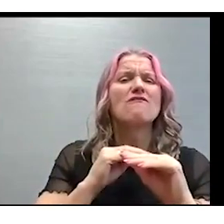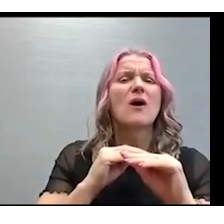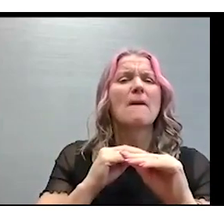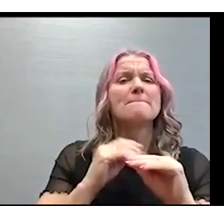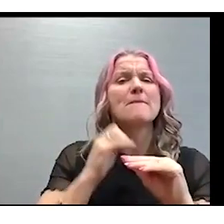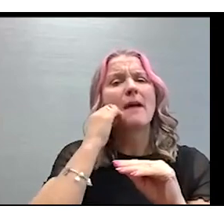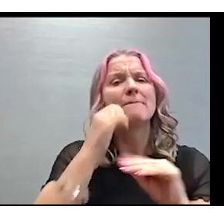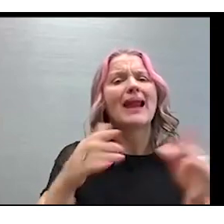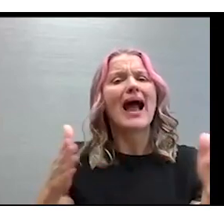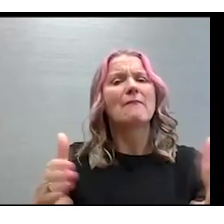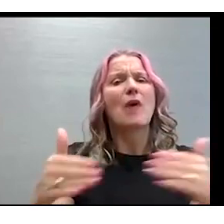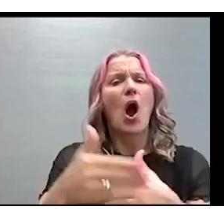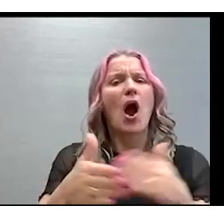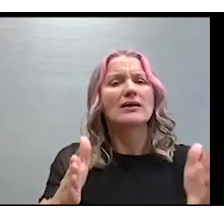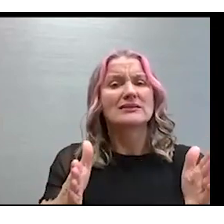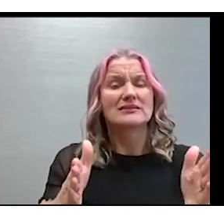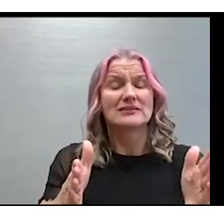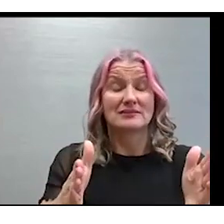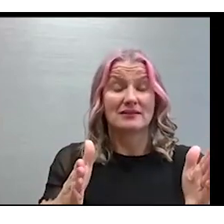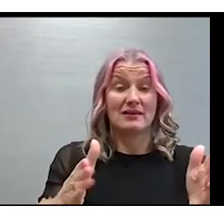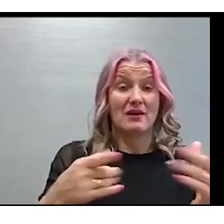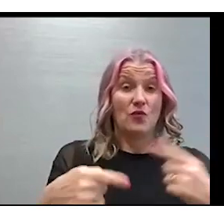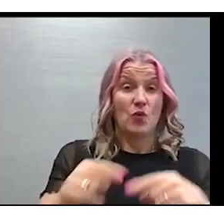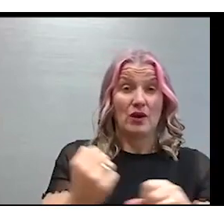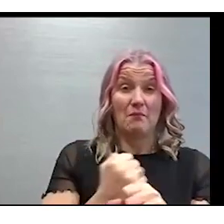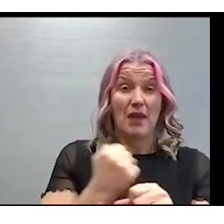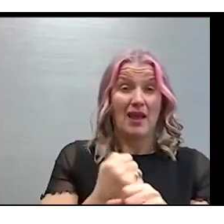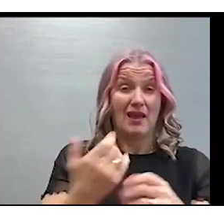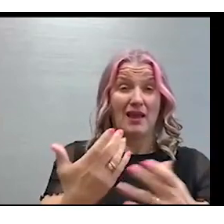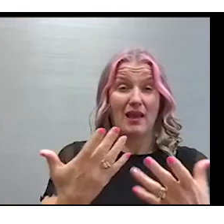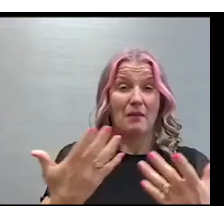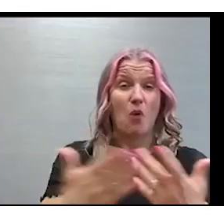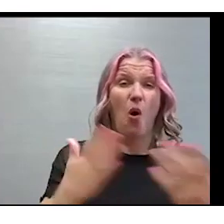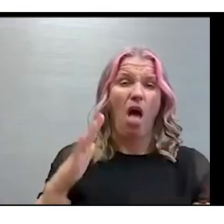There's something, or if we're going to make it even more abstract, like the witch's pot, there's